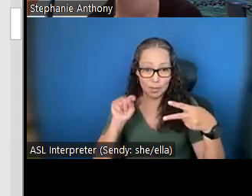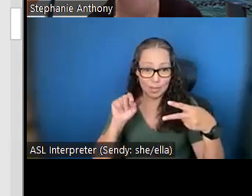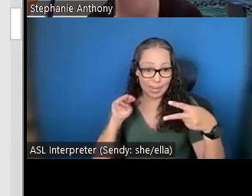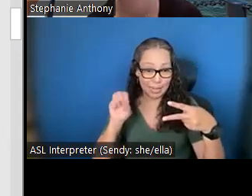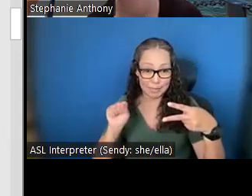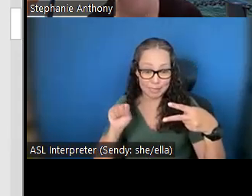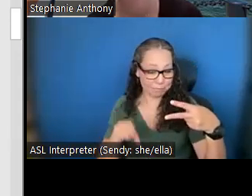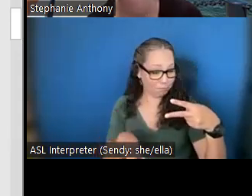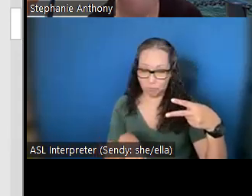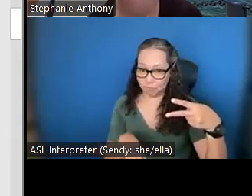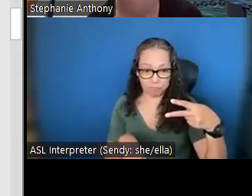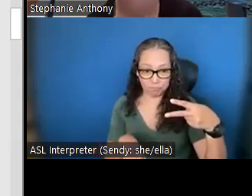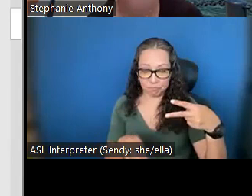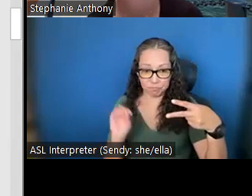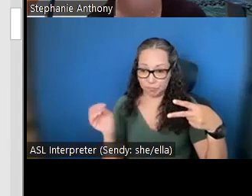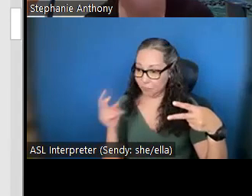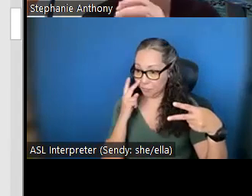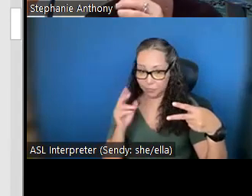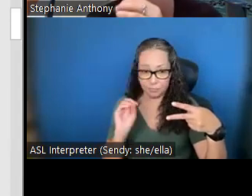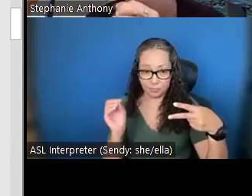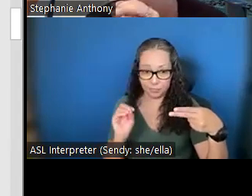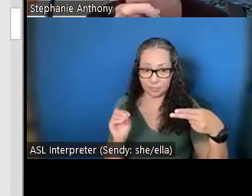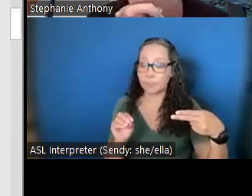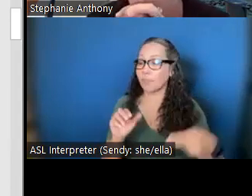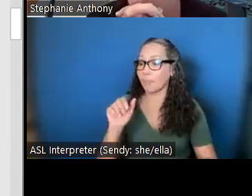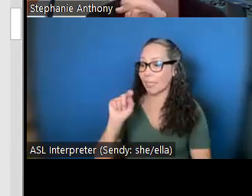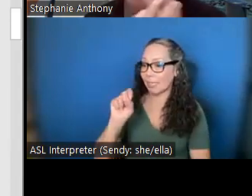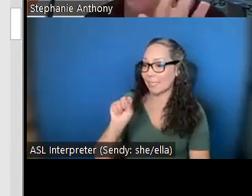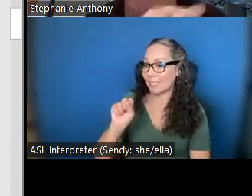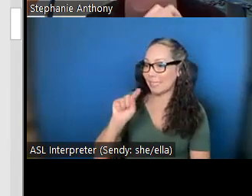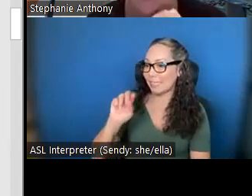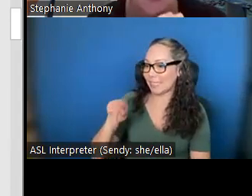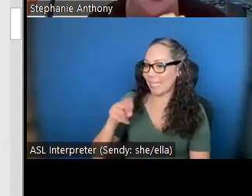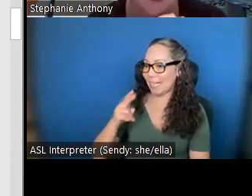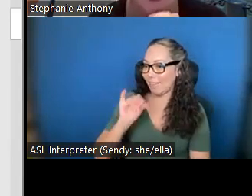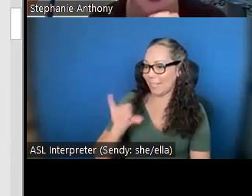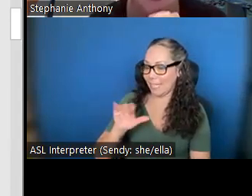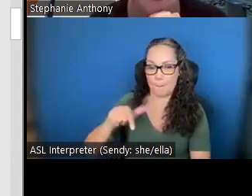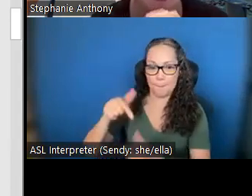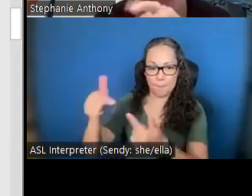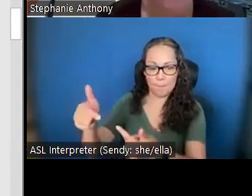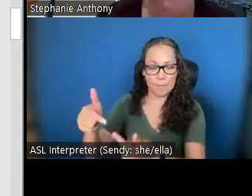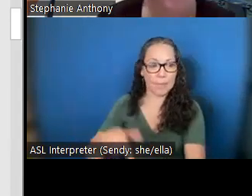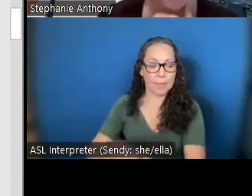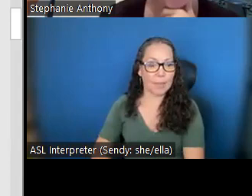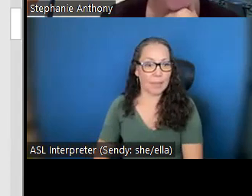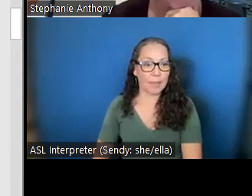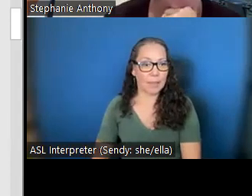seeing any Stephanie we'll go back to you thank you and I'm going to quickly turn it to my colleague Zaron who's going to go through the next two